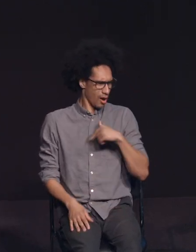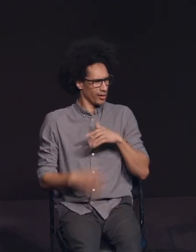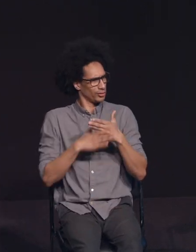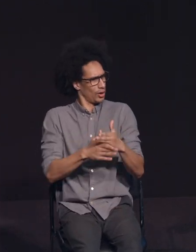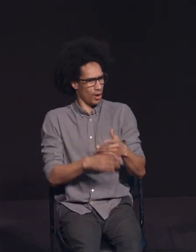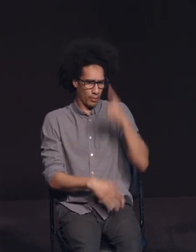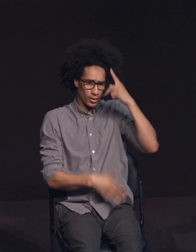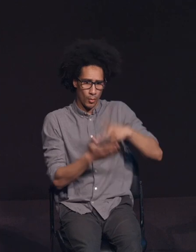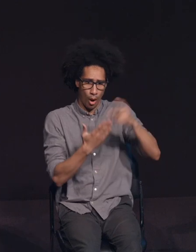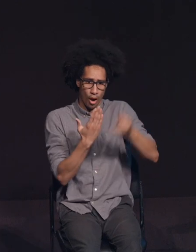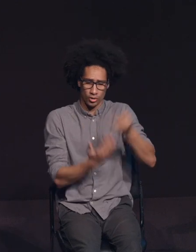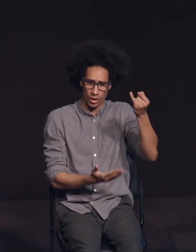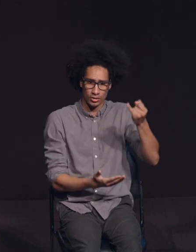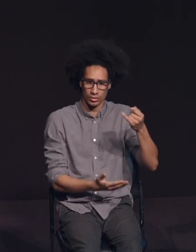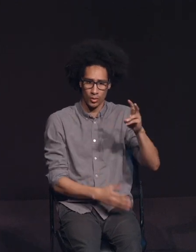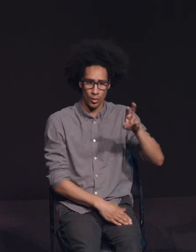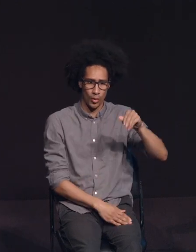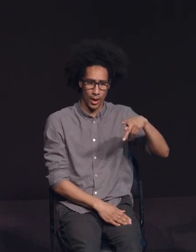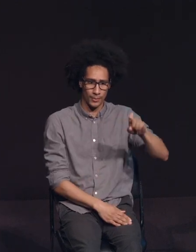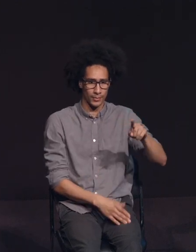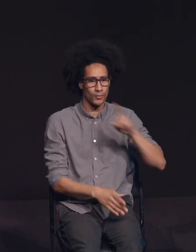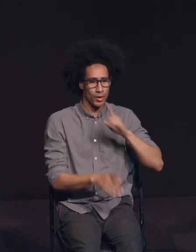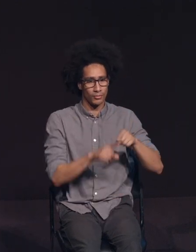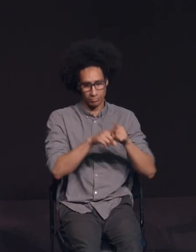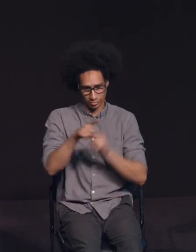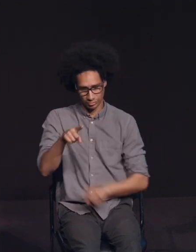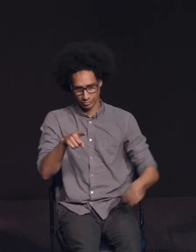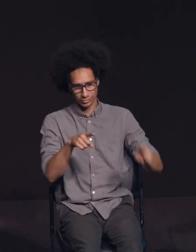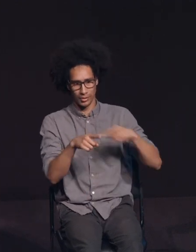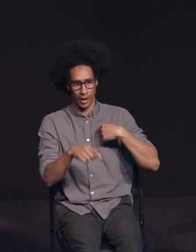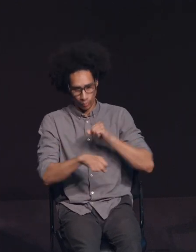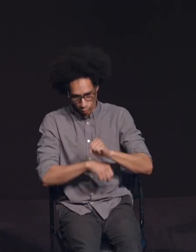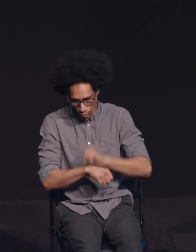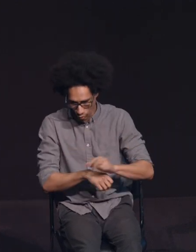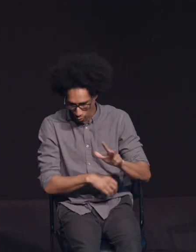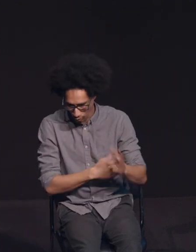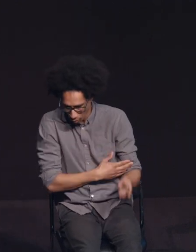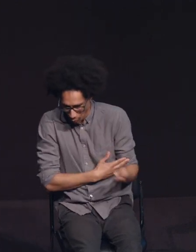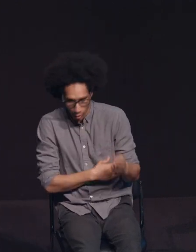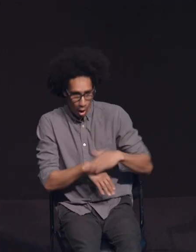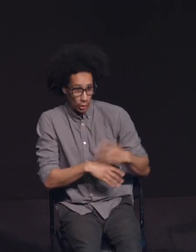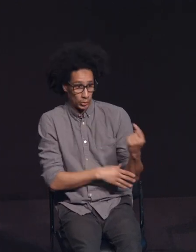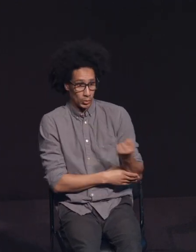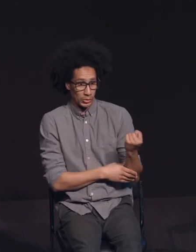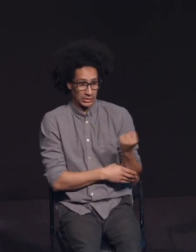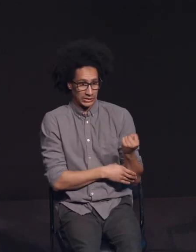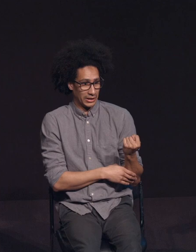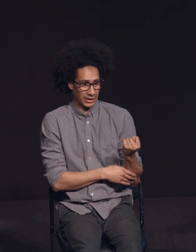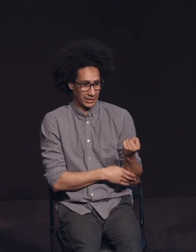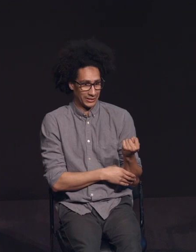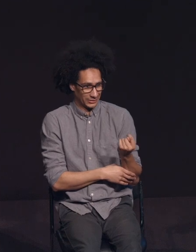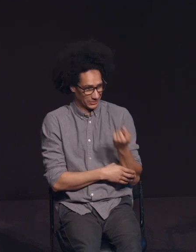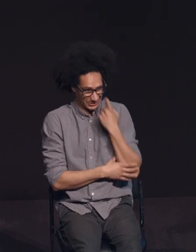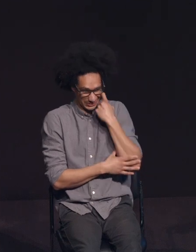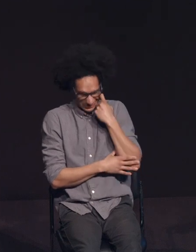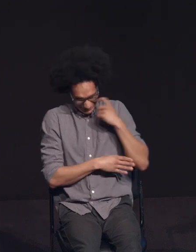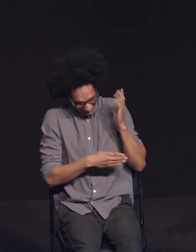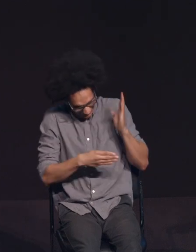Because the project wrapped on 3:00 a.m. on Tuesday. And that is the idea of using representations of Black